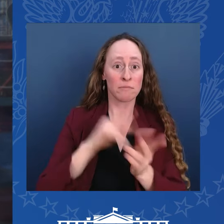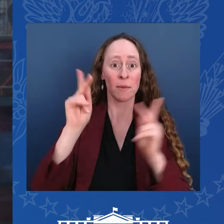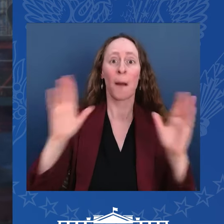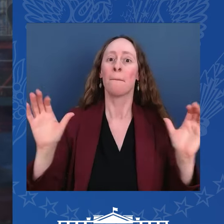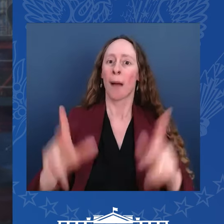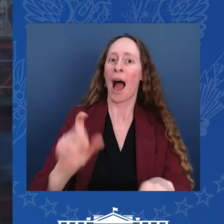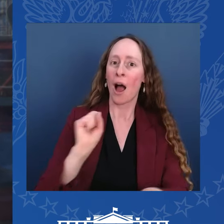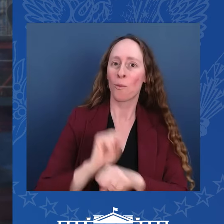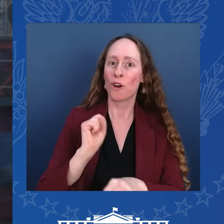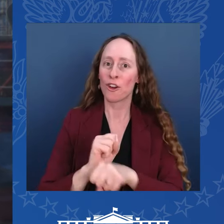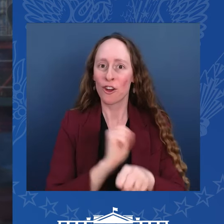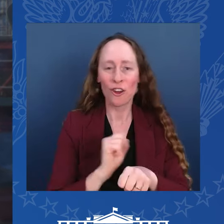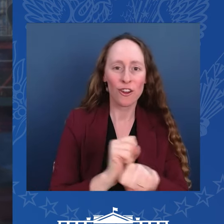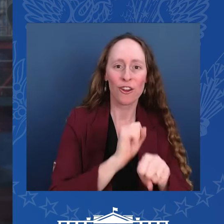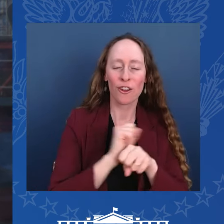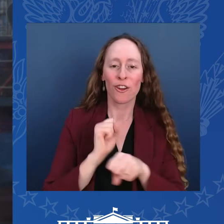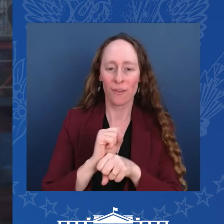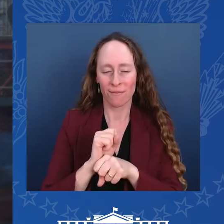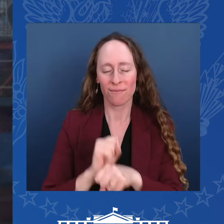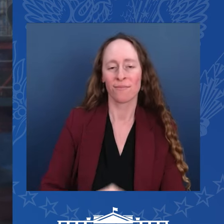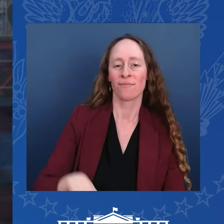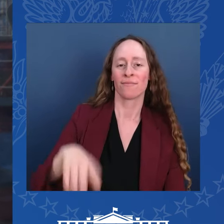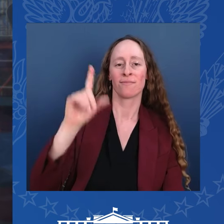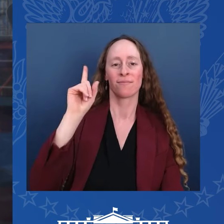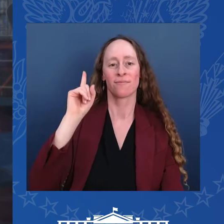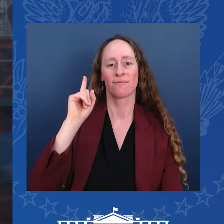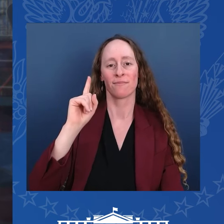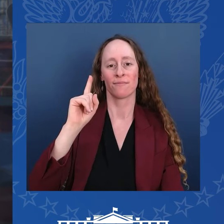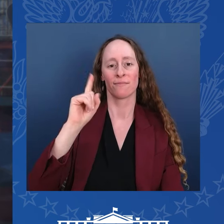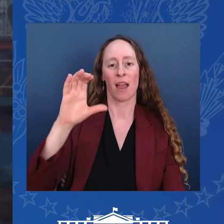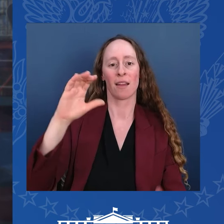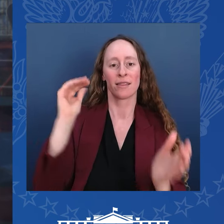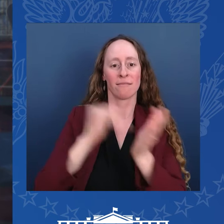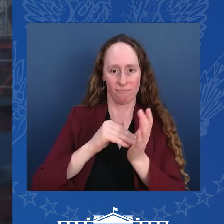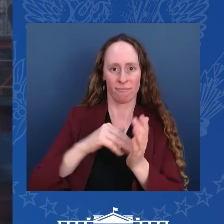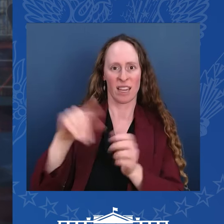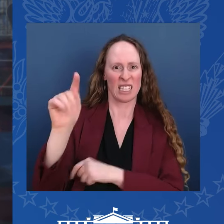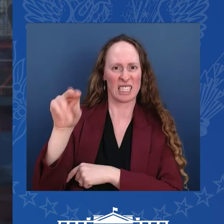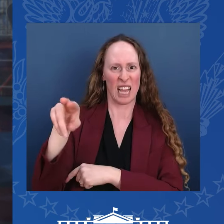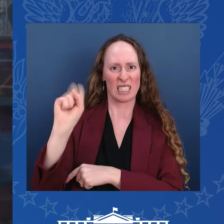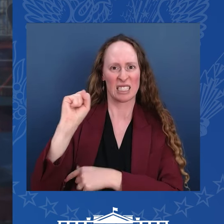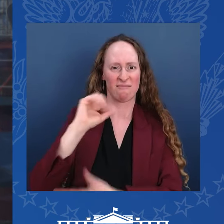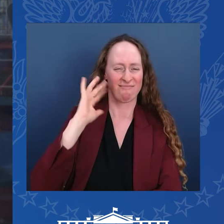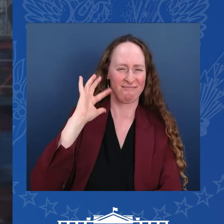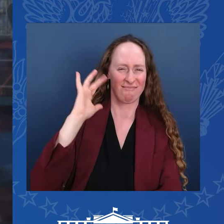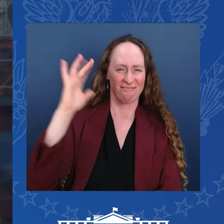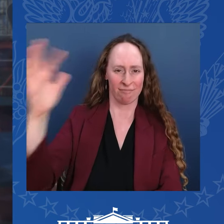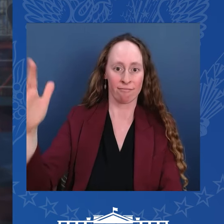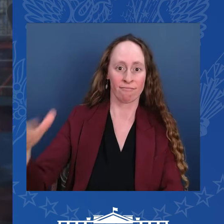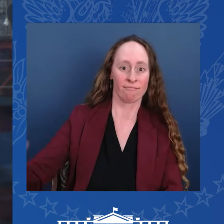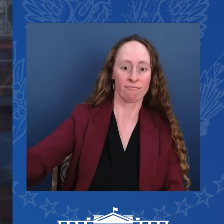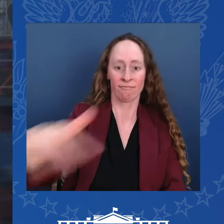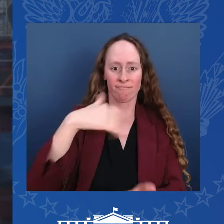on a daily basis. As I promised last spring. We won't stop until the new bridge is finished.